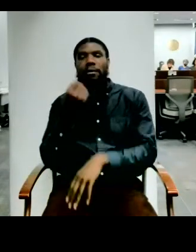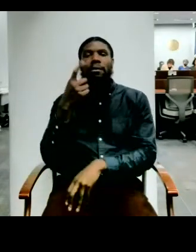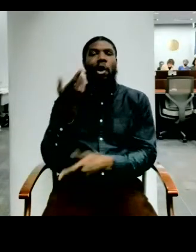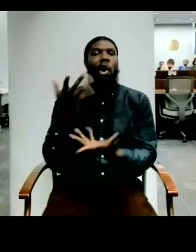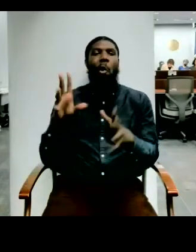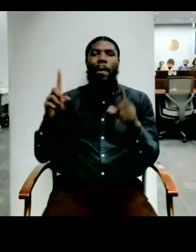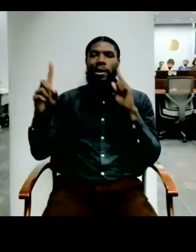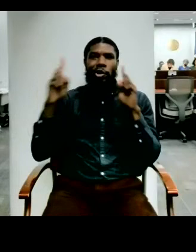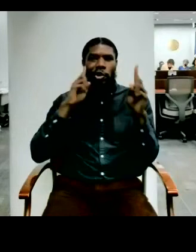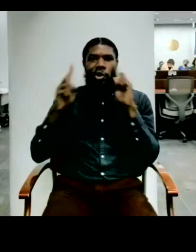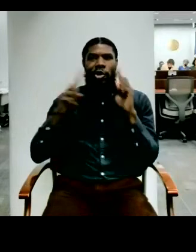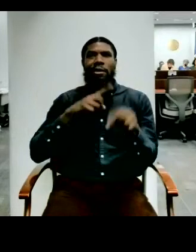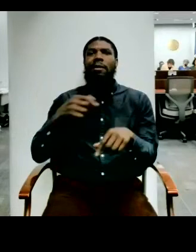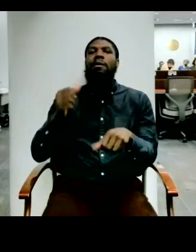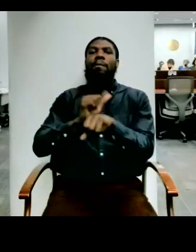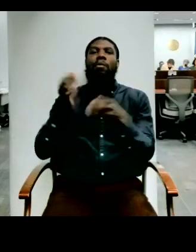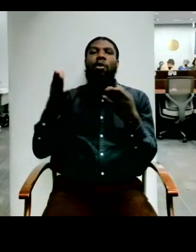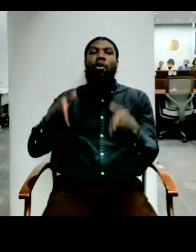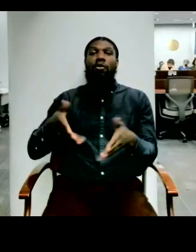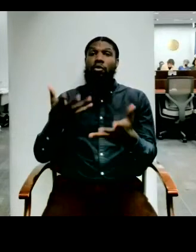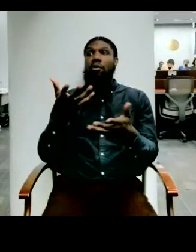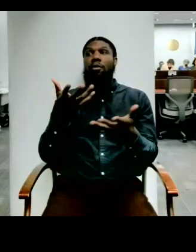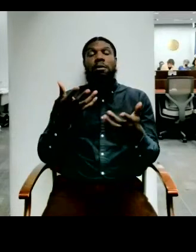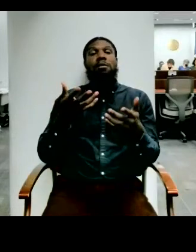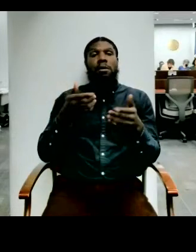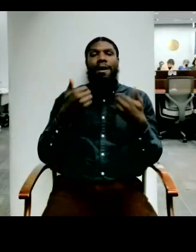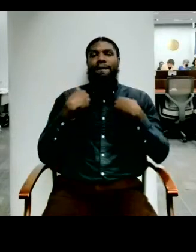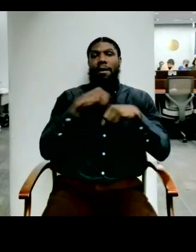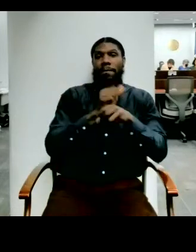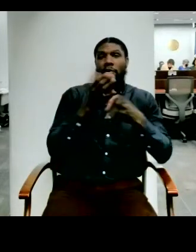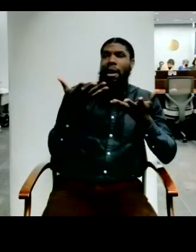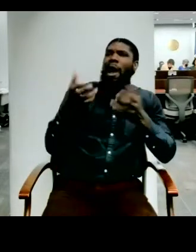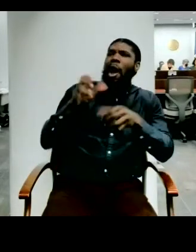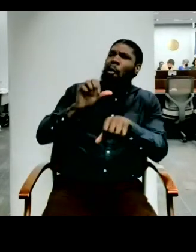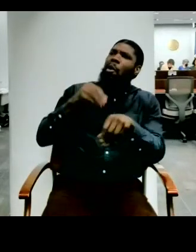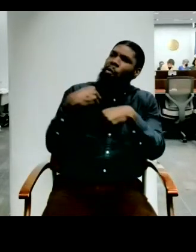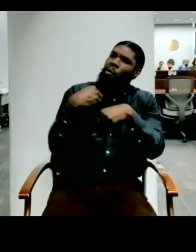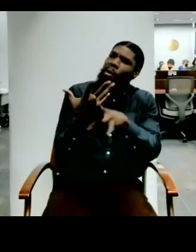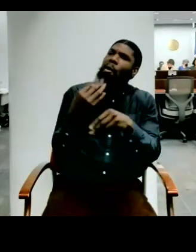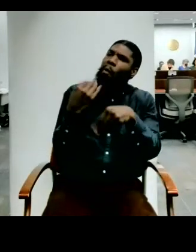who are denying remote work as an accommodation as they bring their employers back into the office.